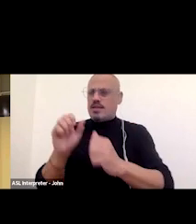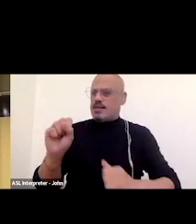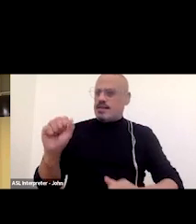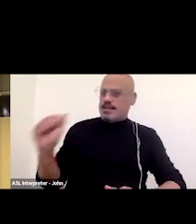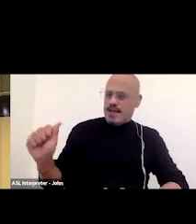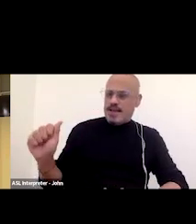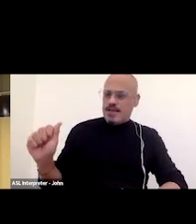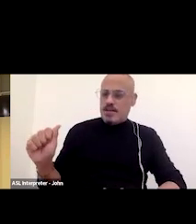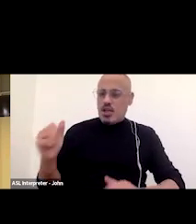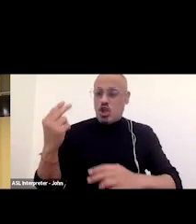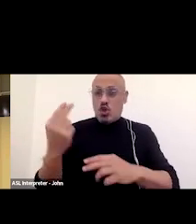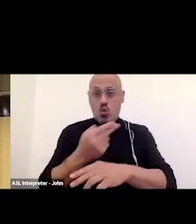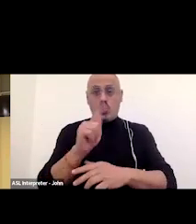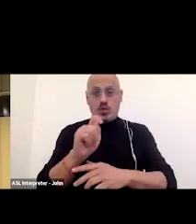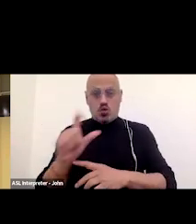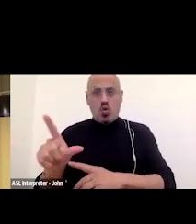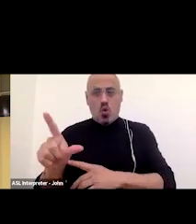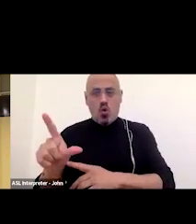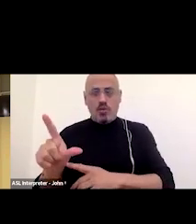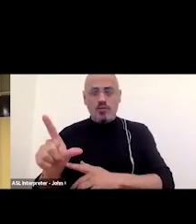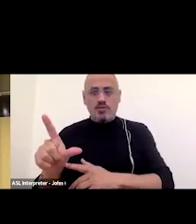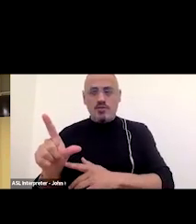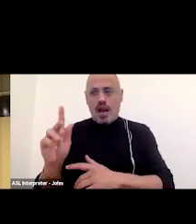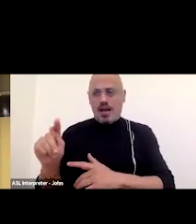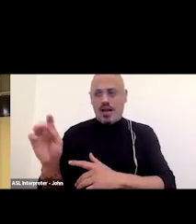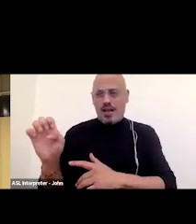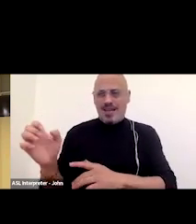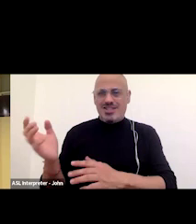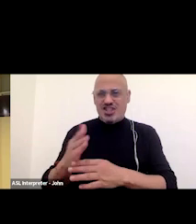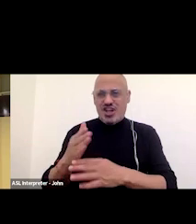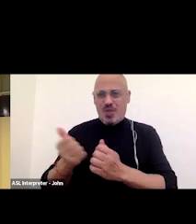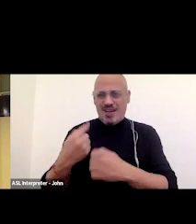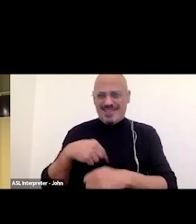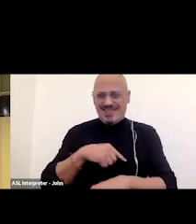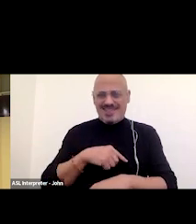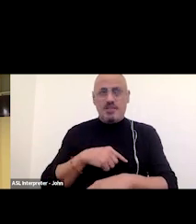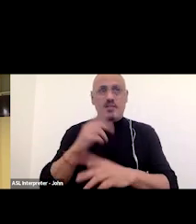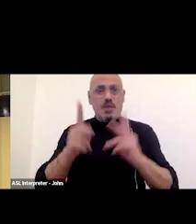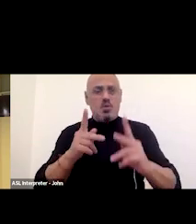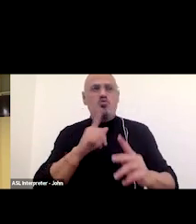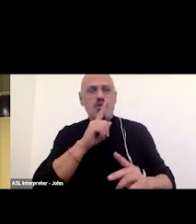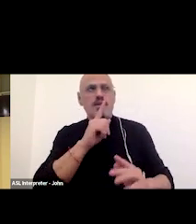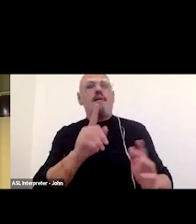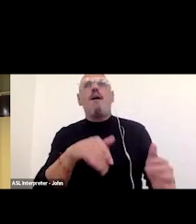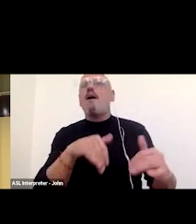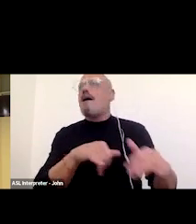use some of these tools that Kate shared so that folks can really access the benefits